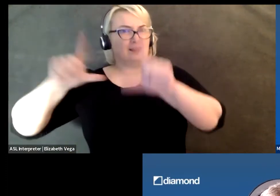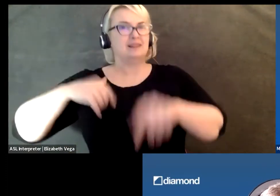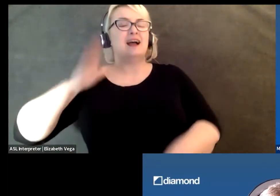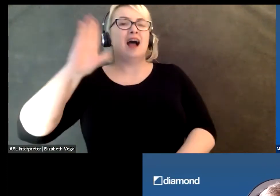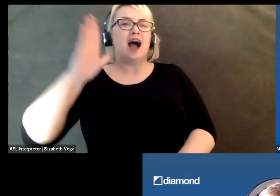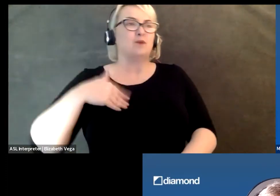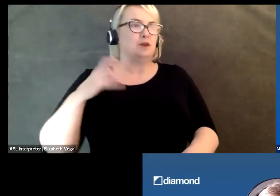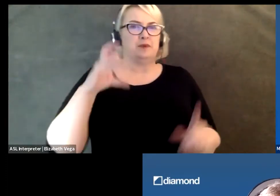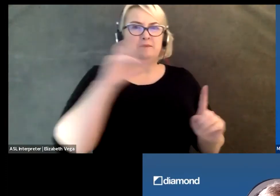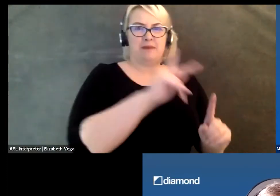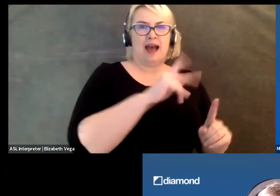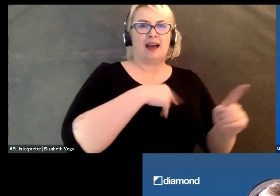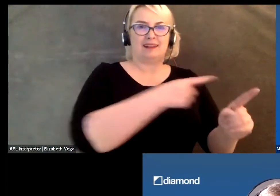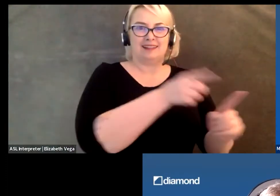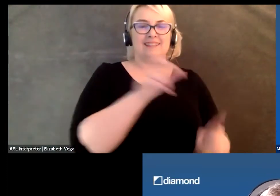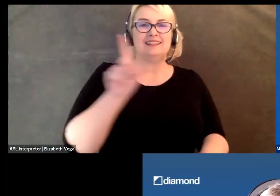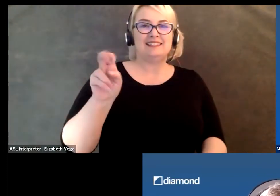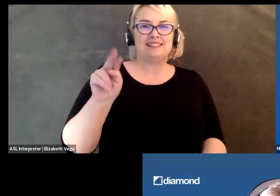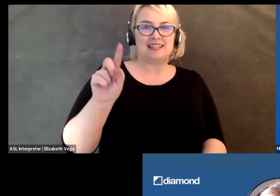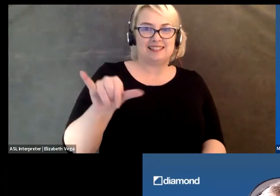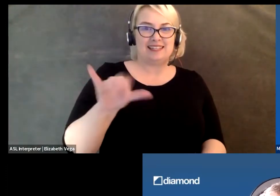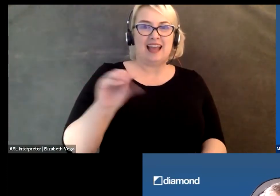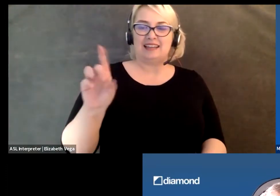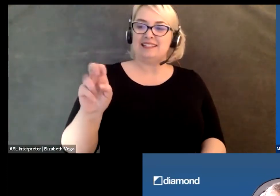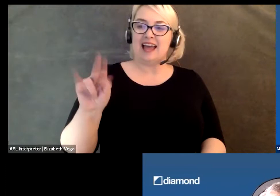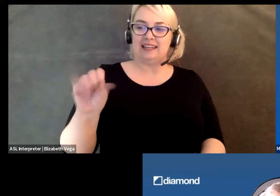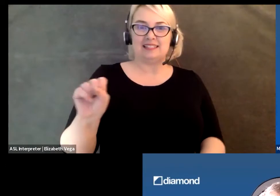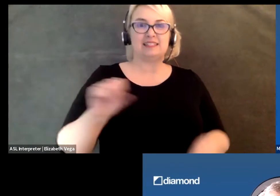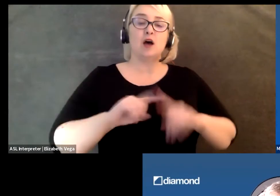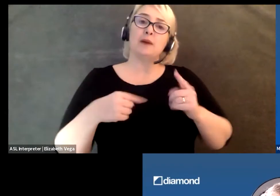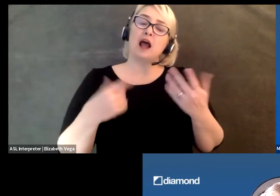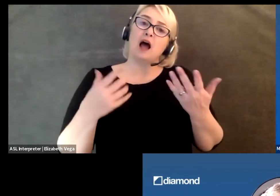I wanted to mention what you described that the video platform companies